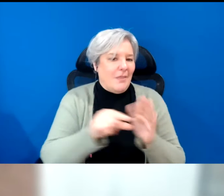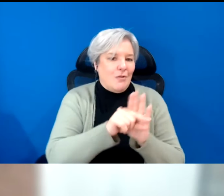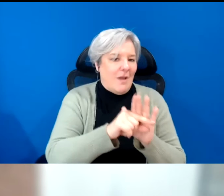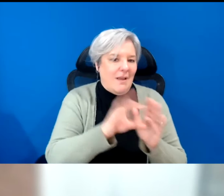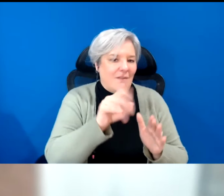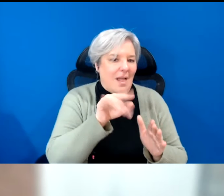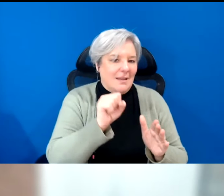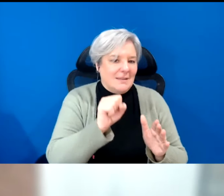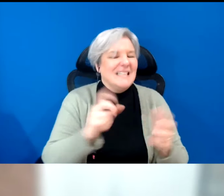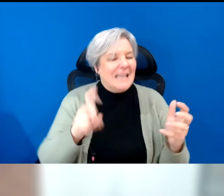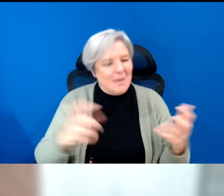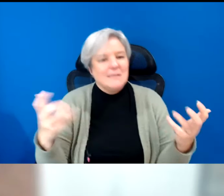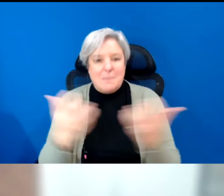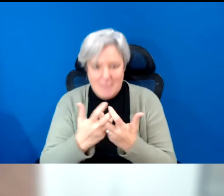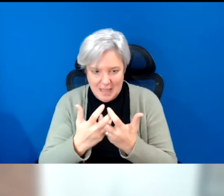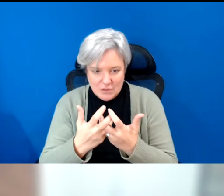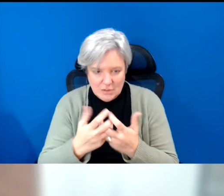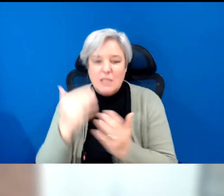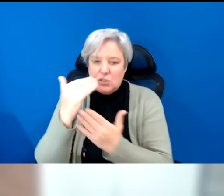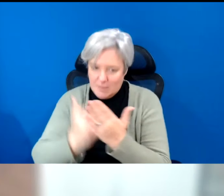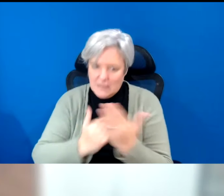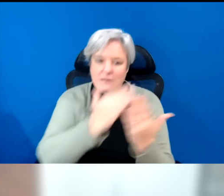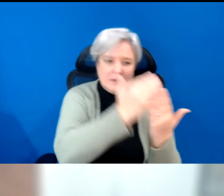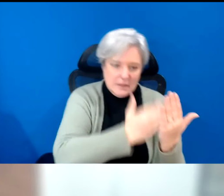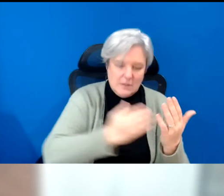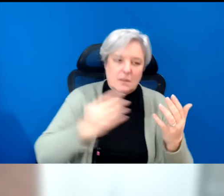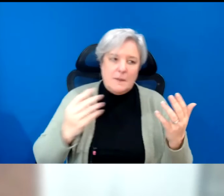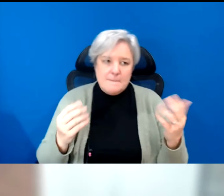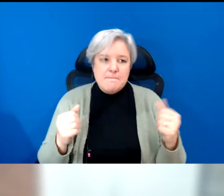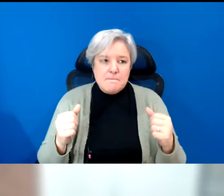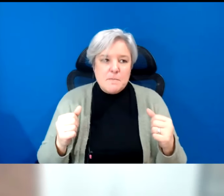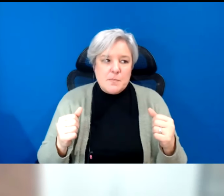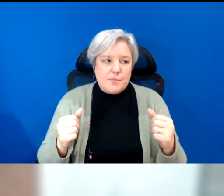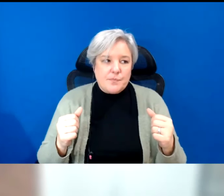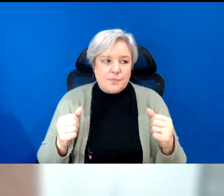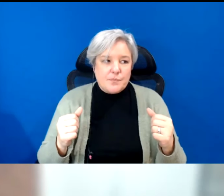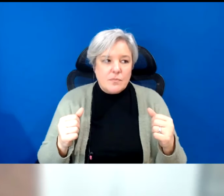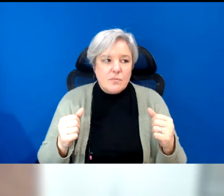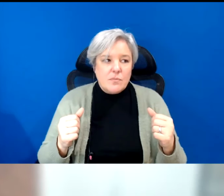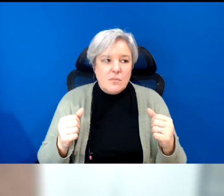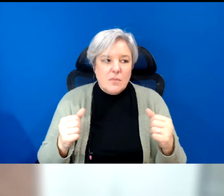they have to match and should be listed there so we can make sure that everything's good.